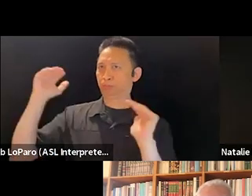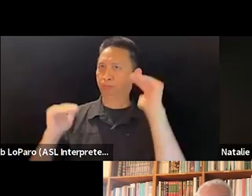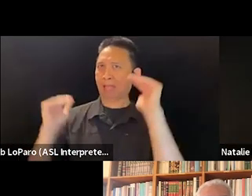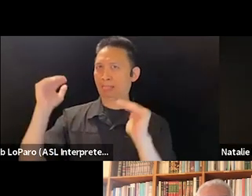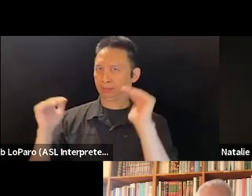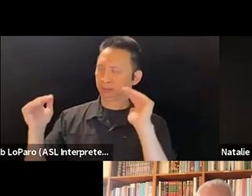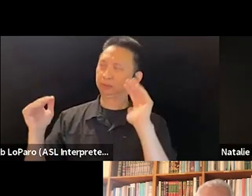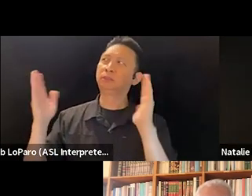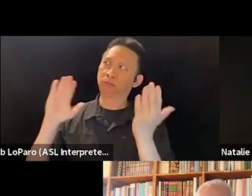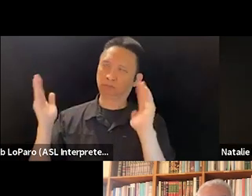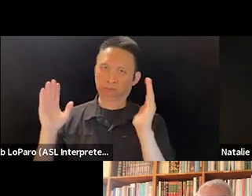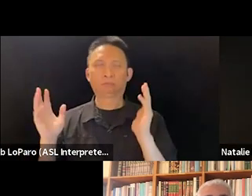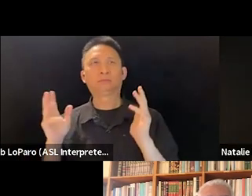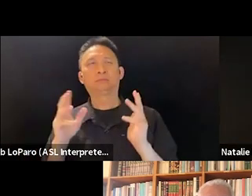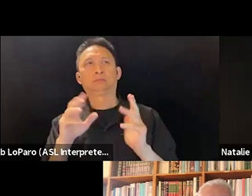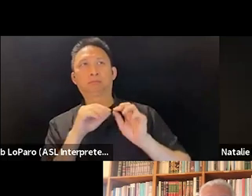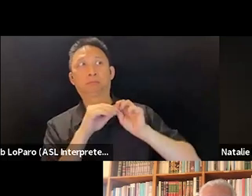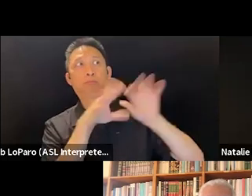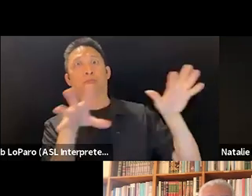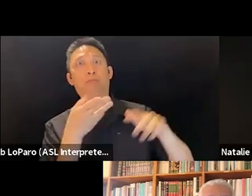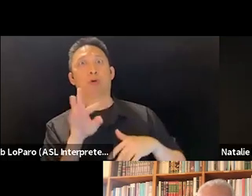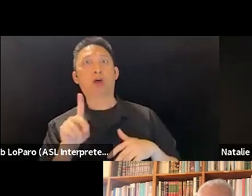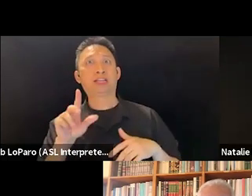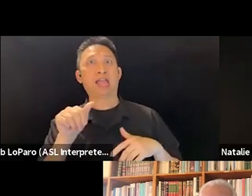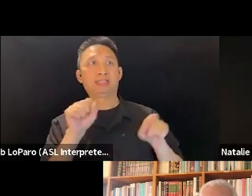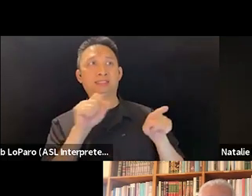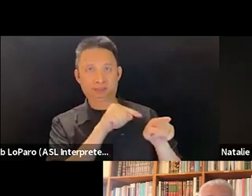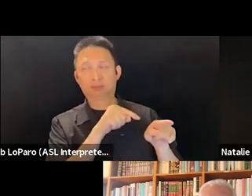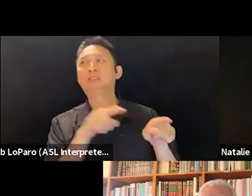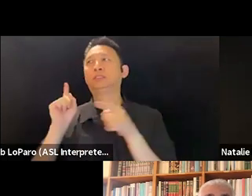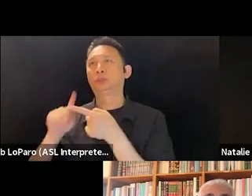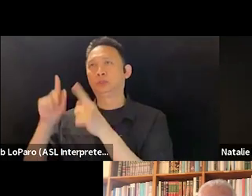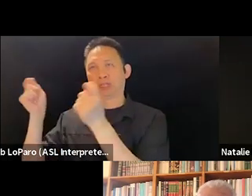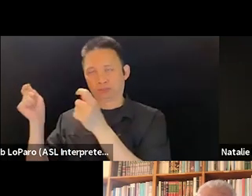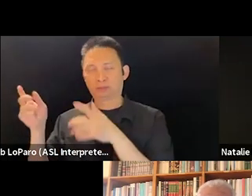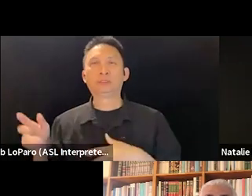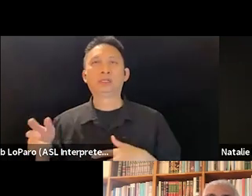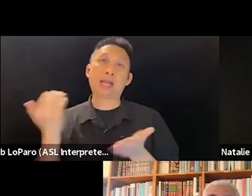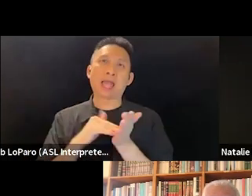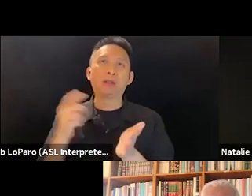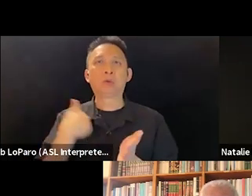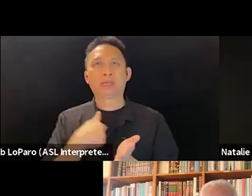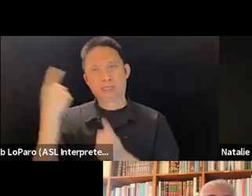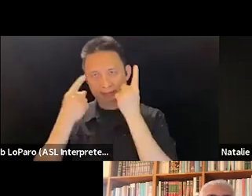as thought with what we called here. We represent our audience and their needs and they know what they like in MENA.